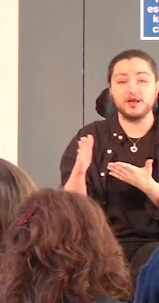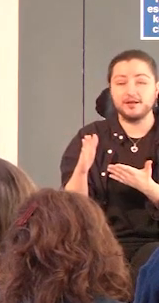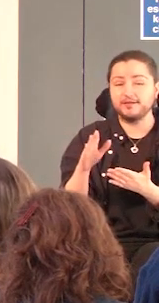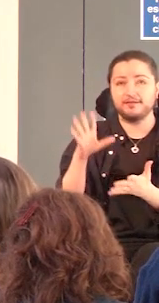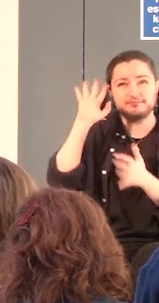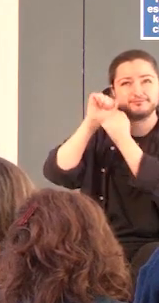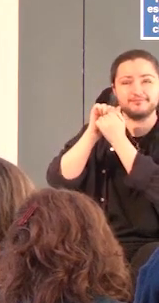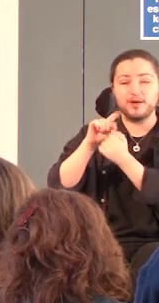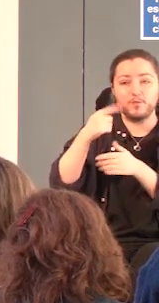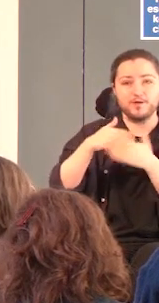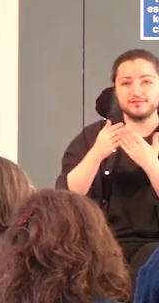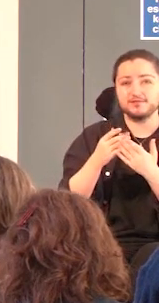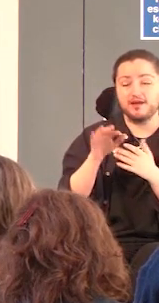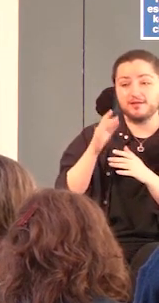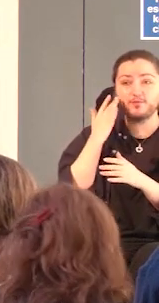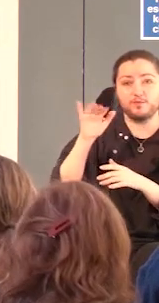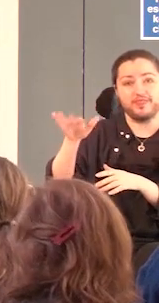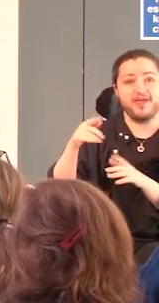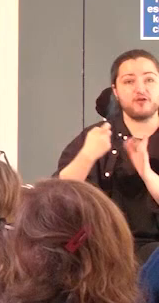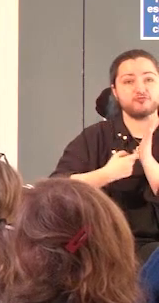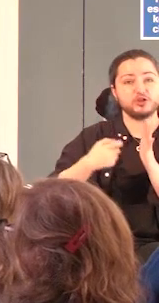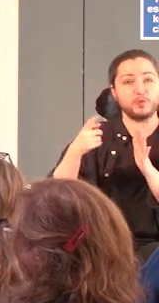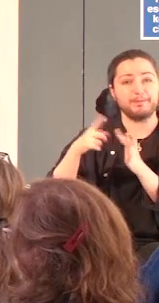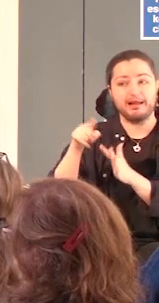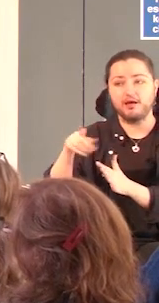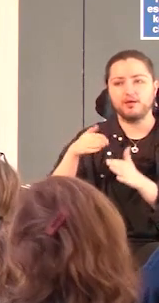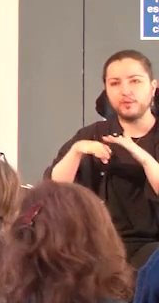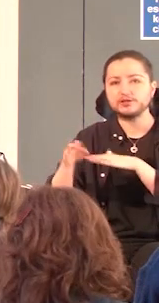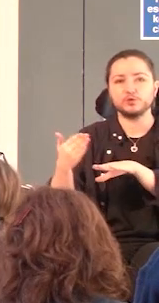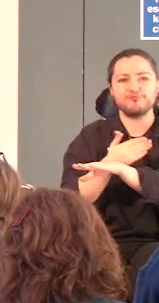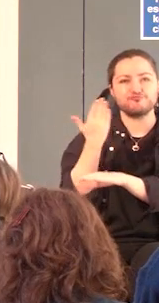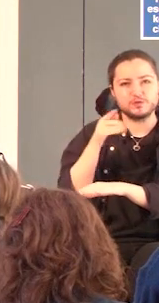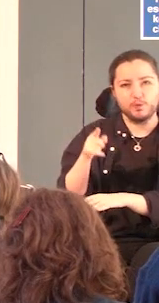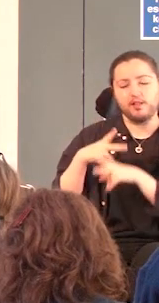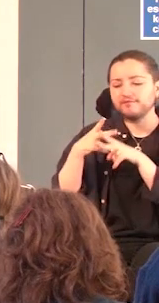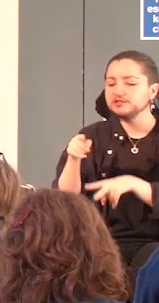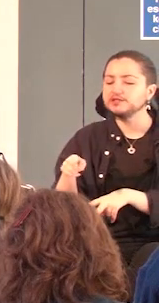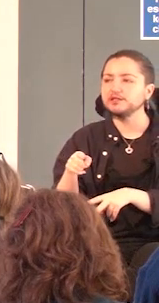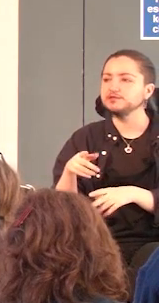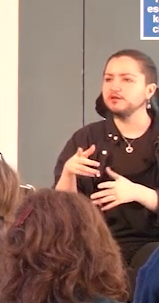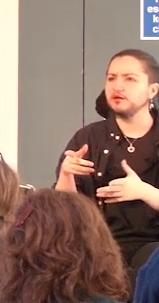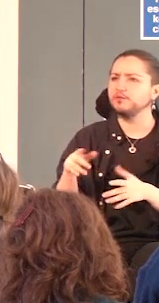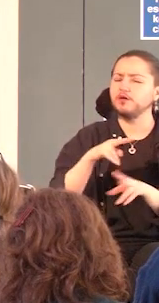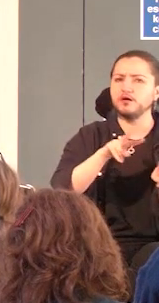while we were over in Reggio Emilia, walking into one of the preschools that we got to visit into this just beautiful,